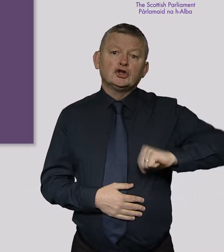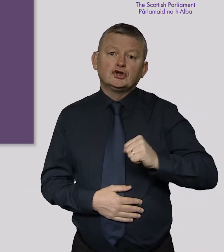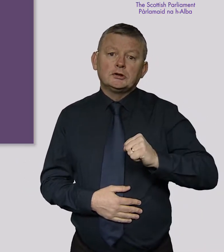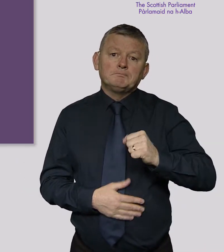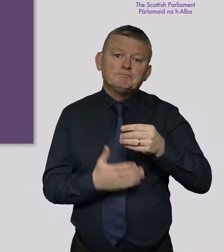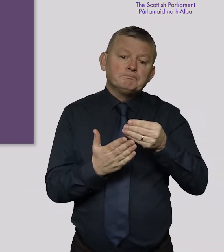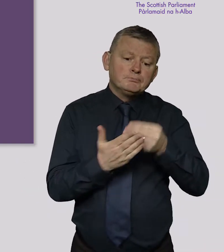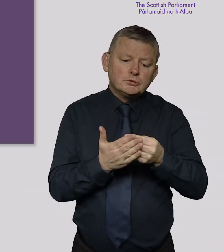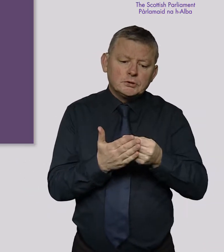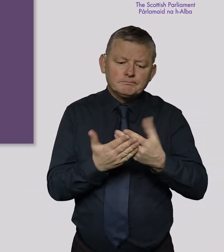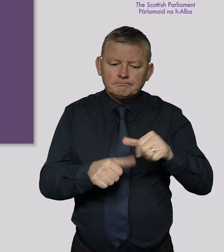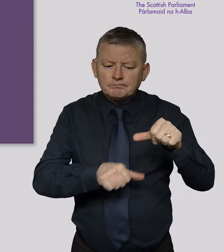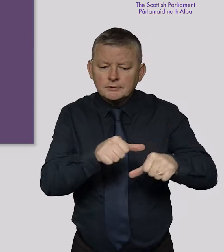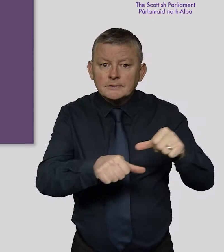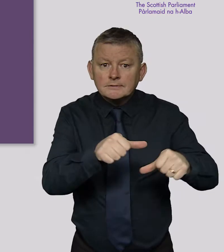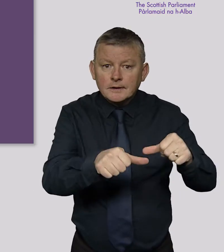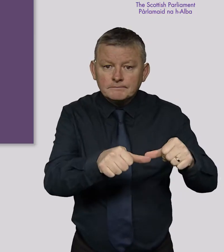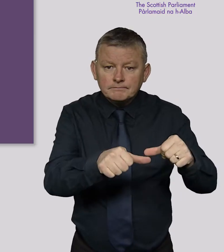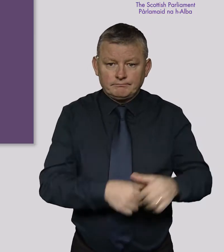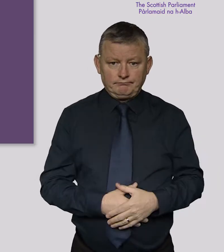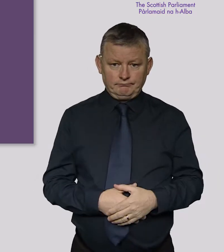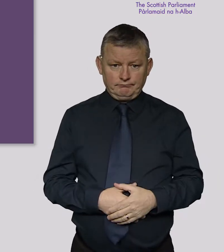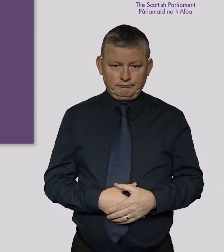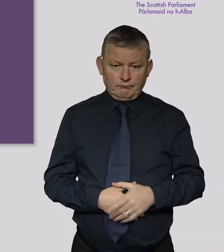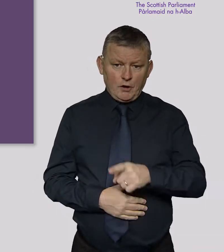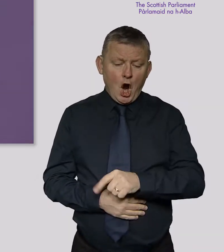The Scottish Budget Process.